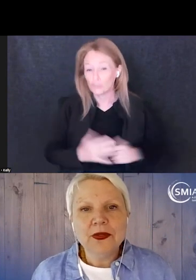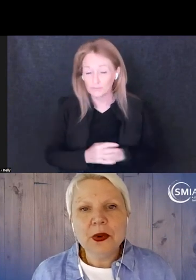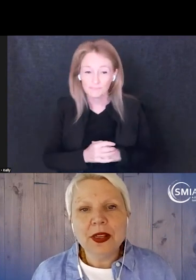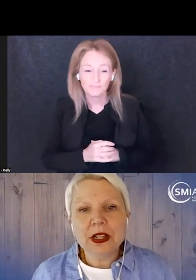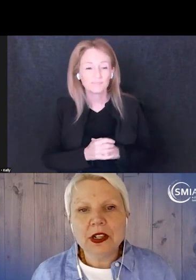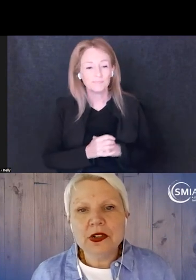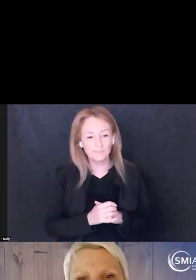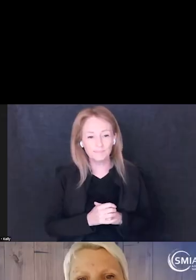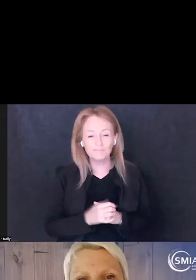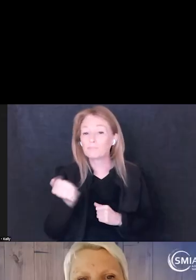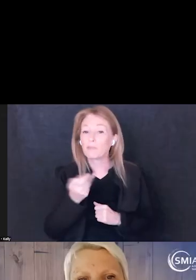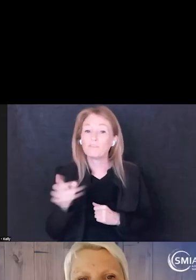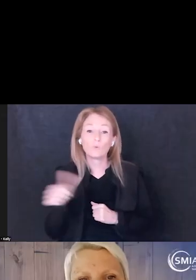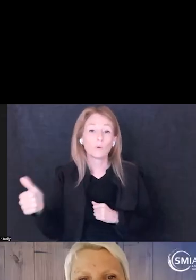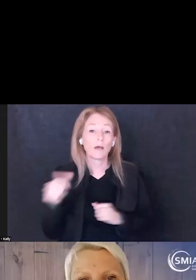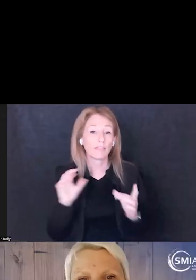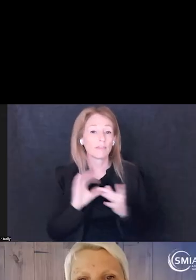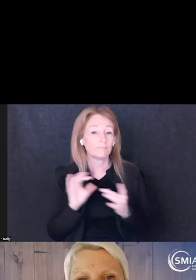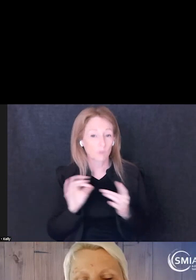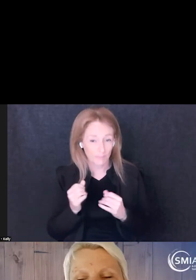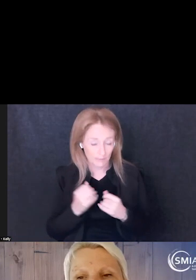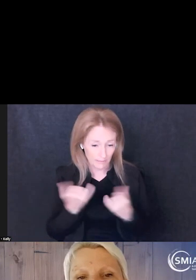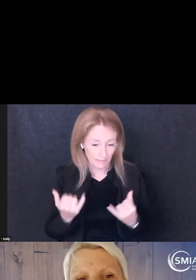SO FEW OTHER NEWS PIECES THIS WEEK.